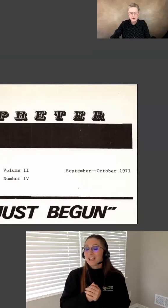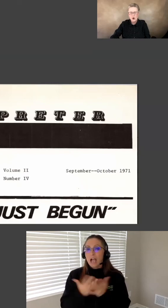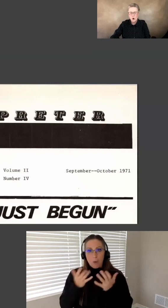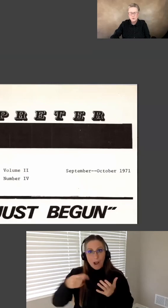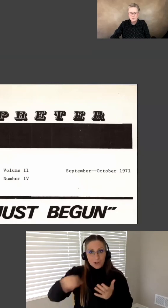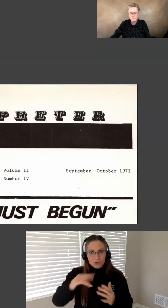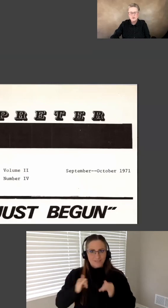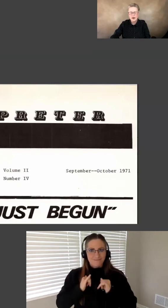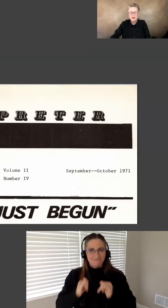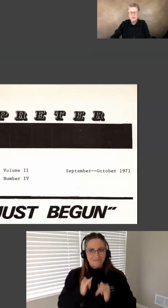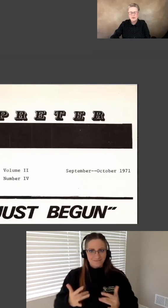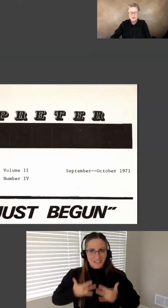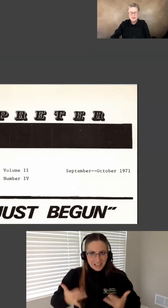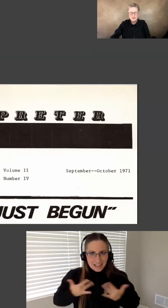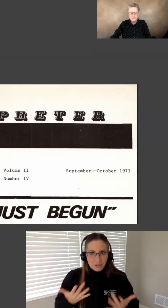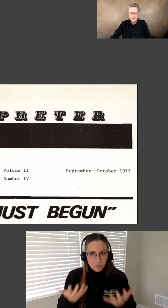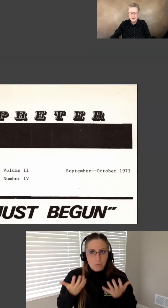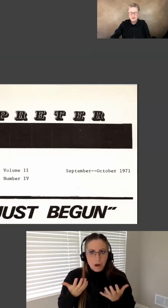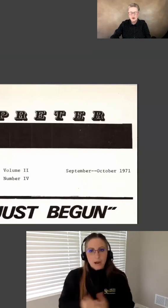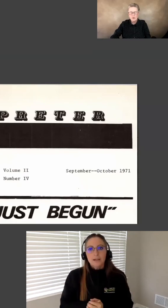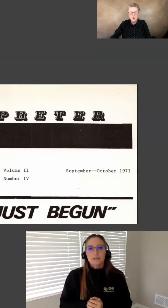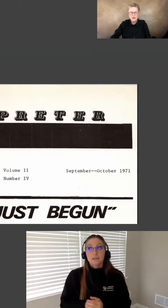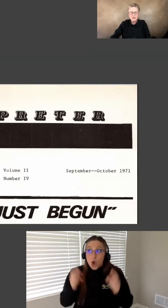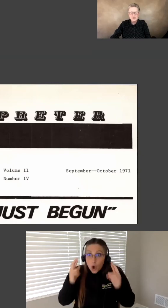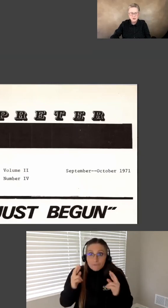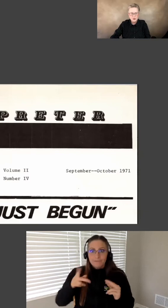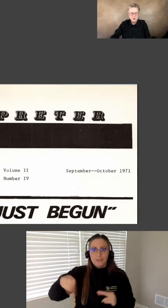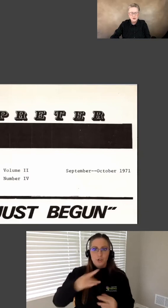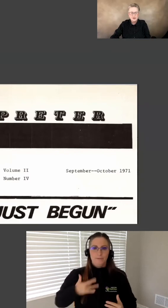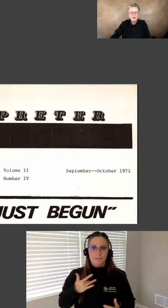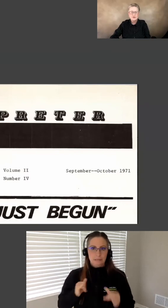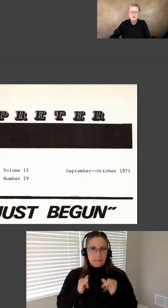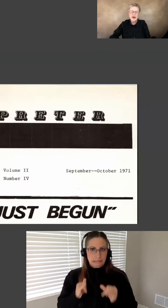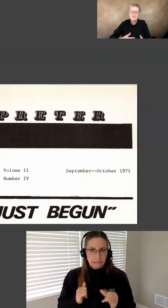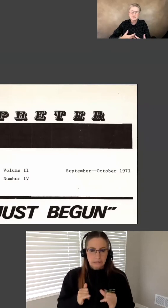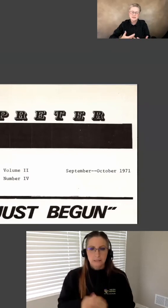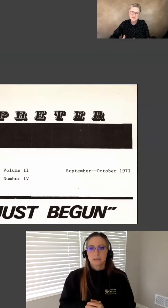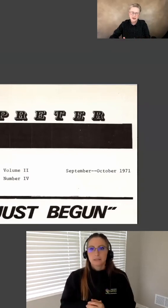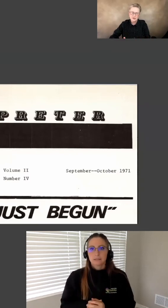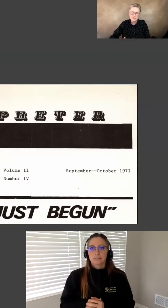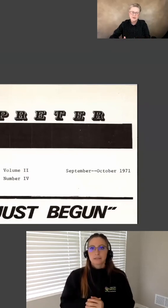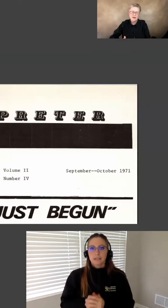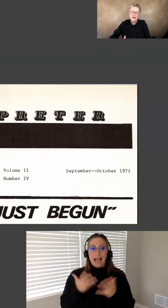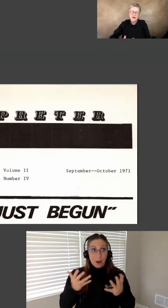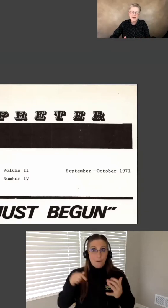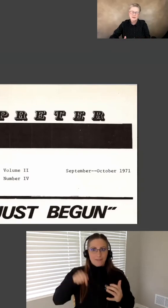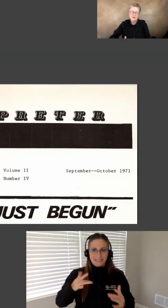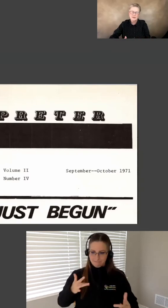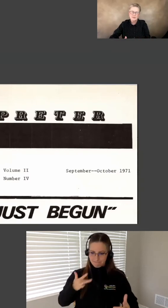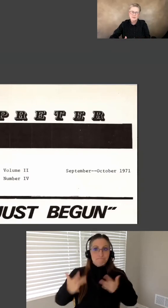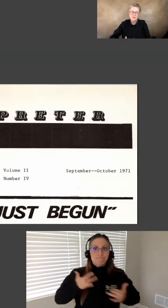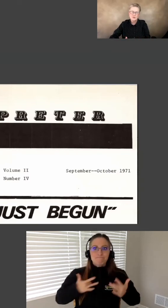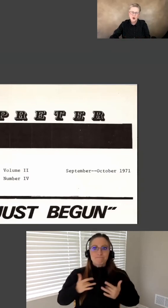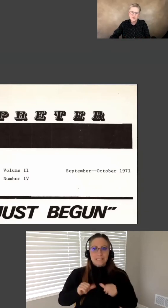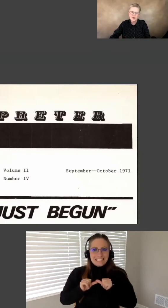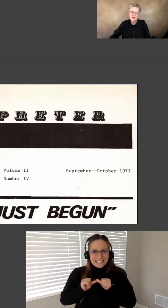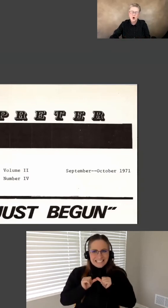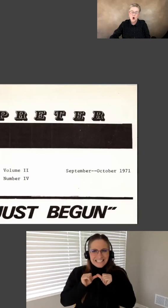I hope you feel that and I want to continue to have this excitement and to document all